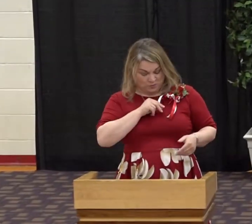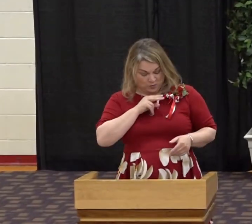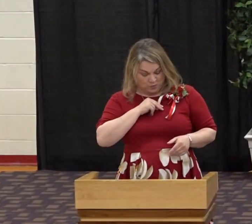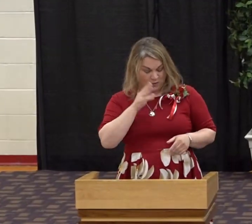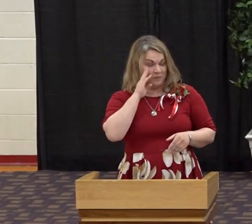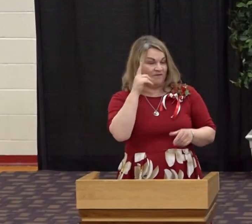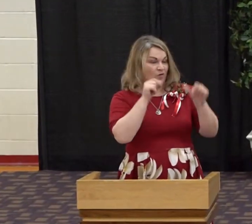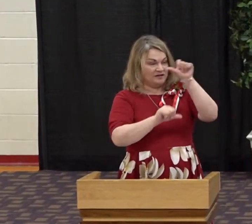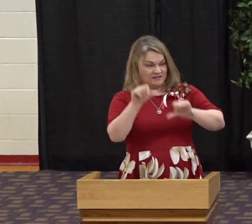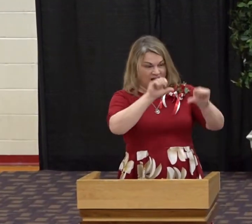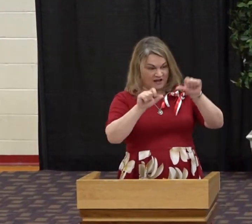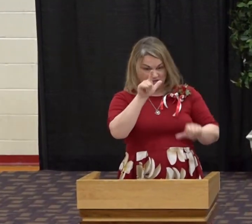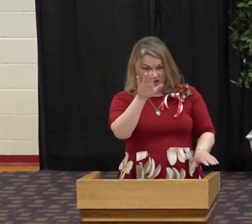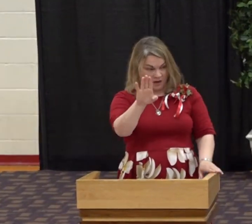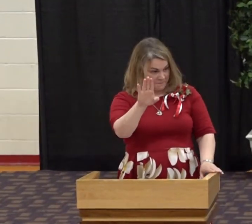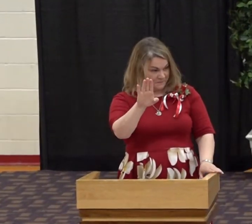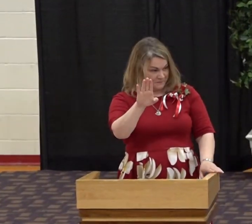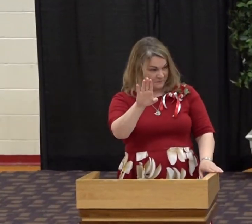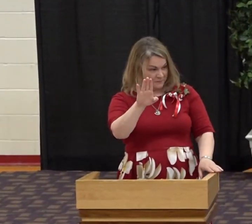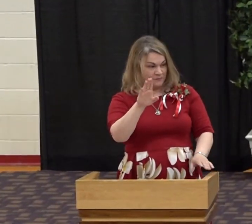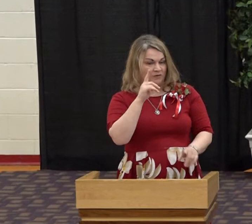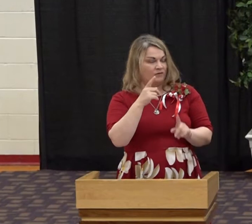Alright. Next award is for Science Club.